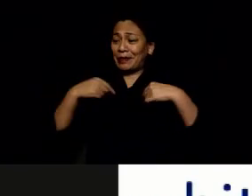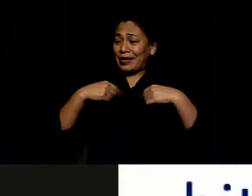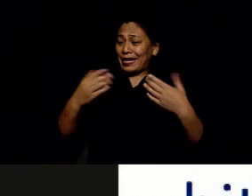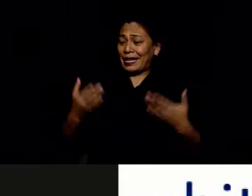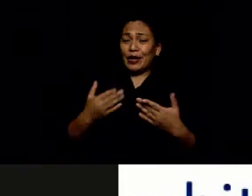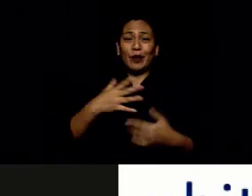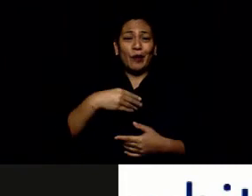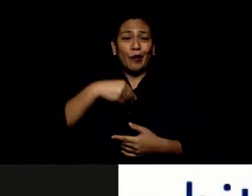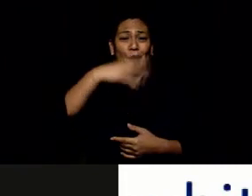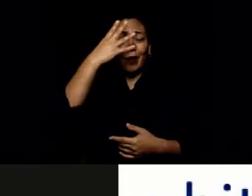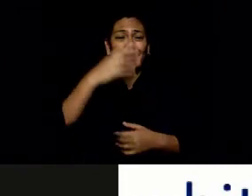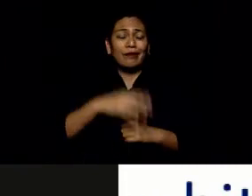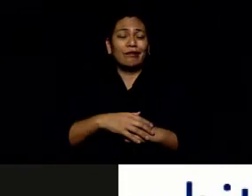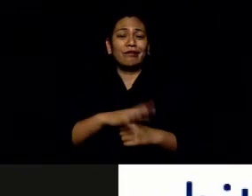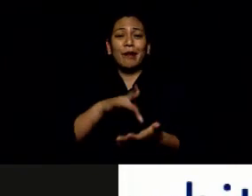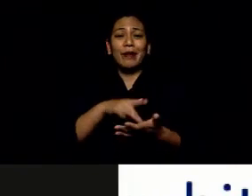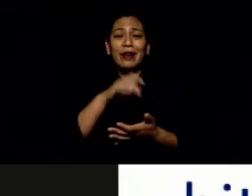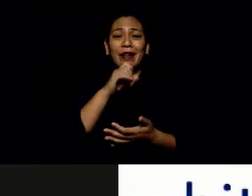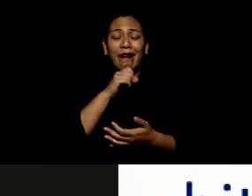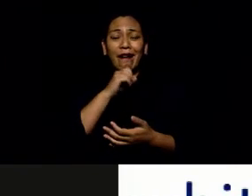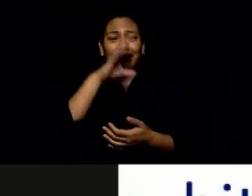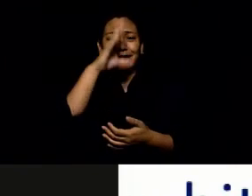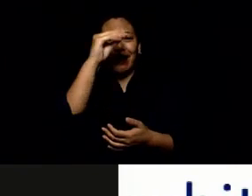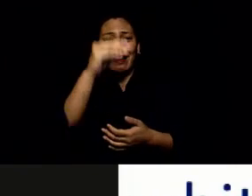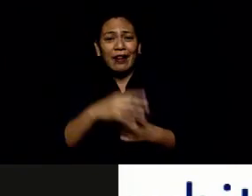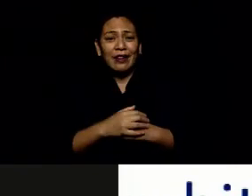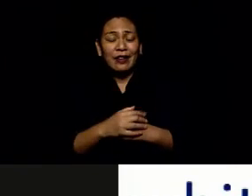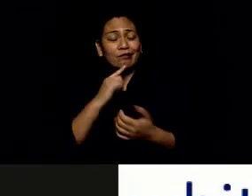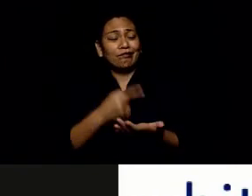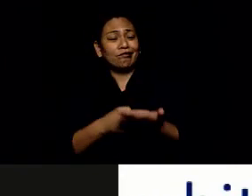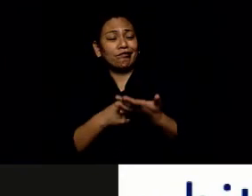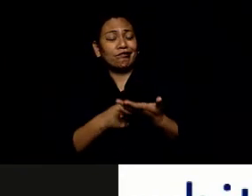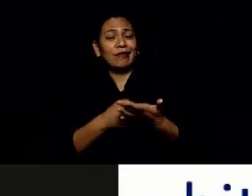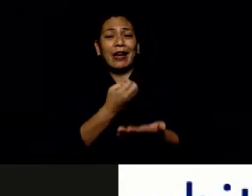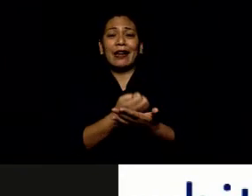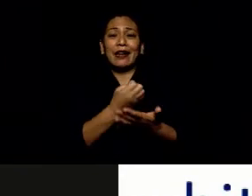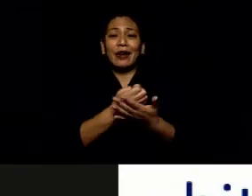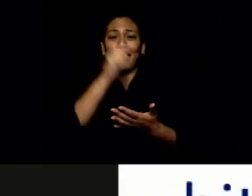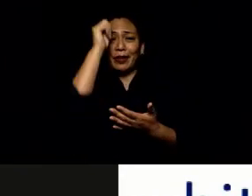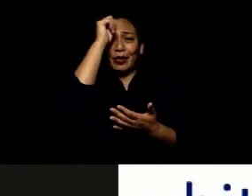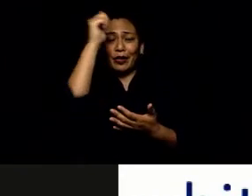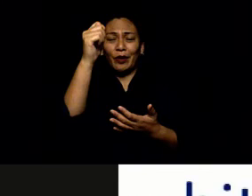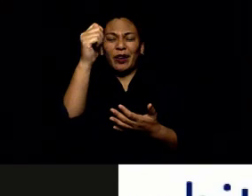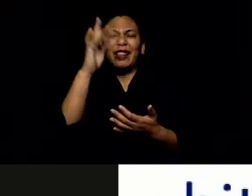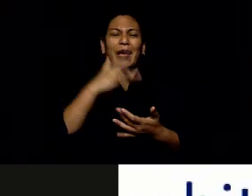speaking about economic theory, Which has largely been the domain of white privilege, middle aged men.